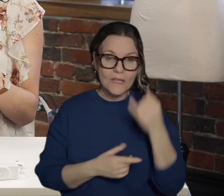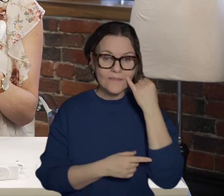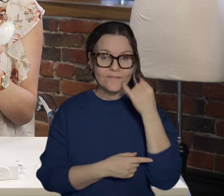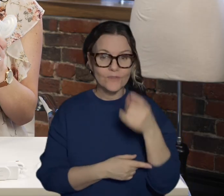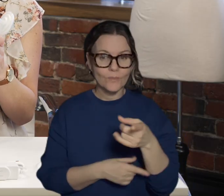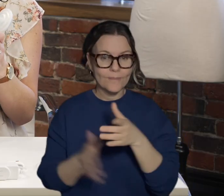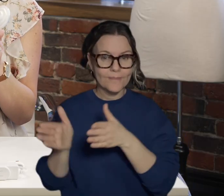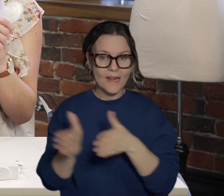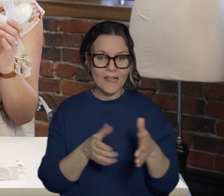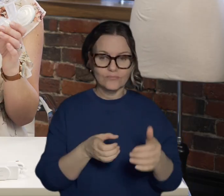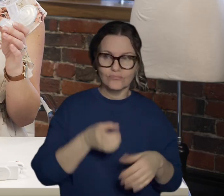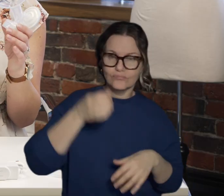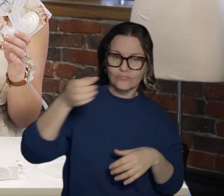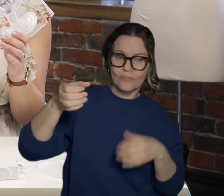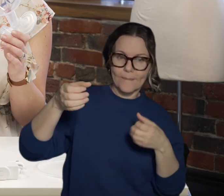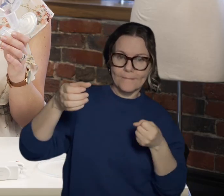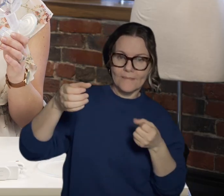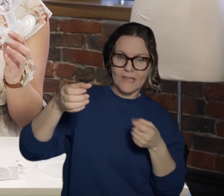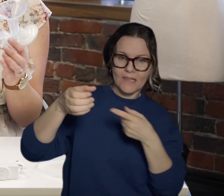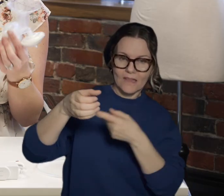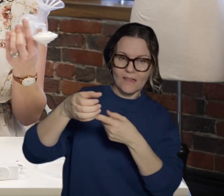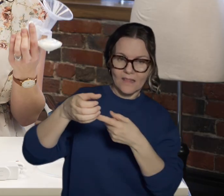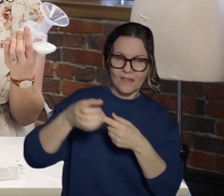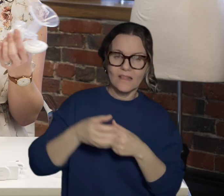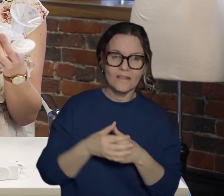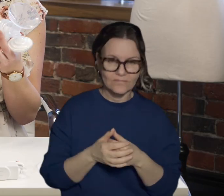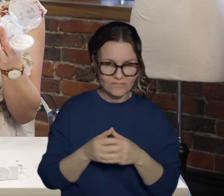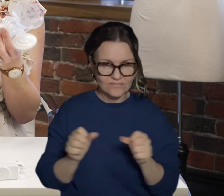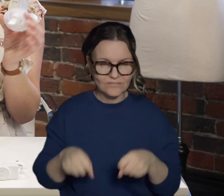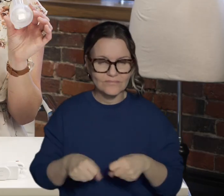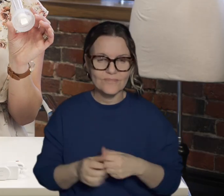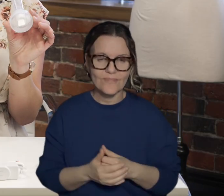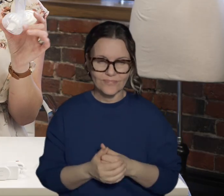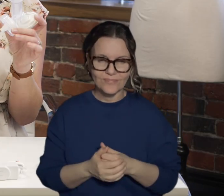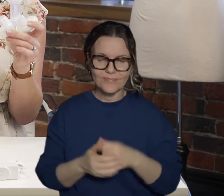what you're going to store your milk however you choose and then you're going to rinse out and